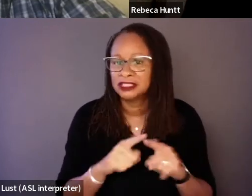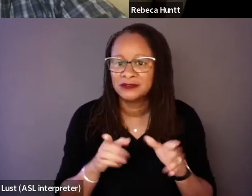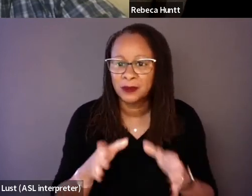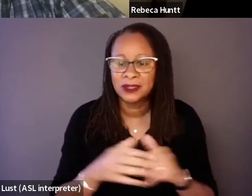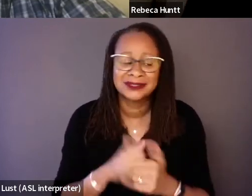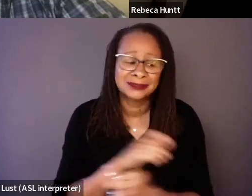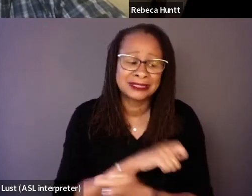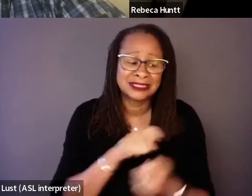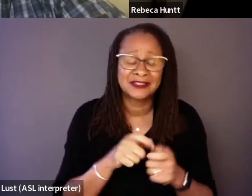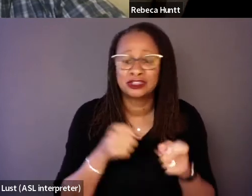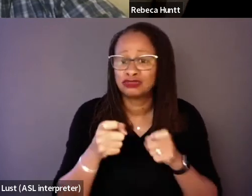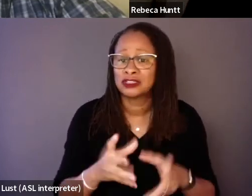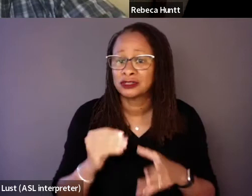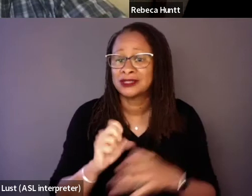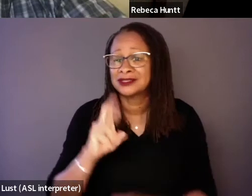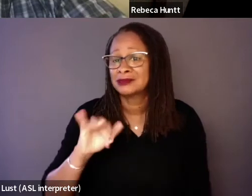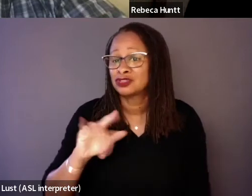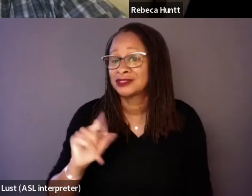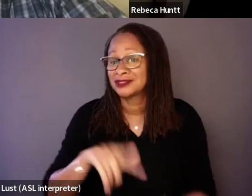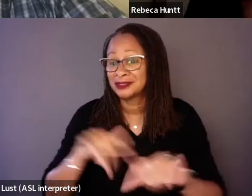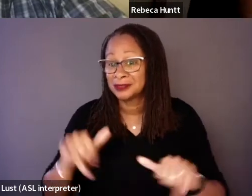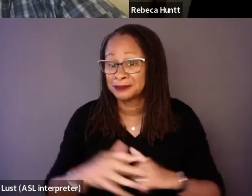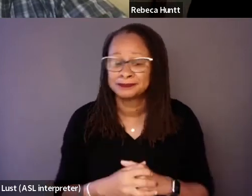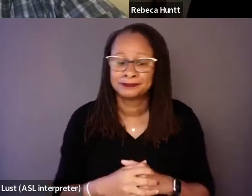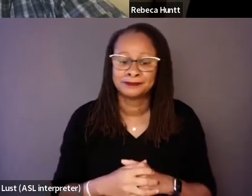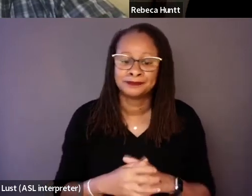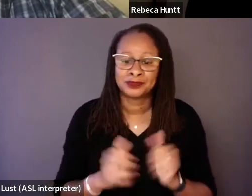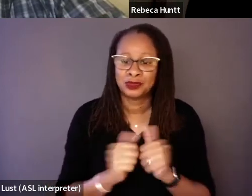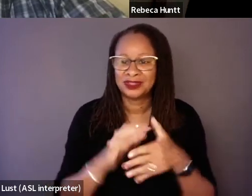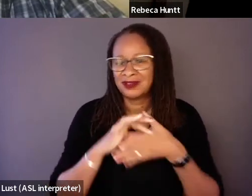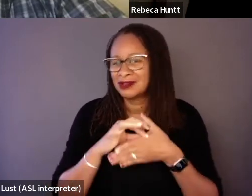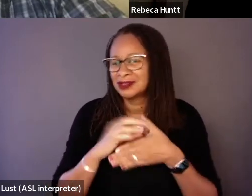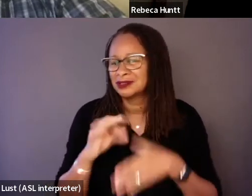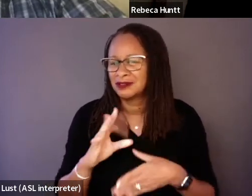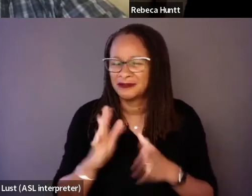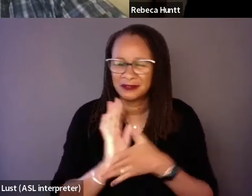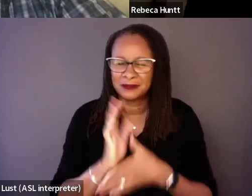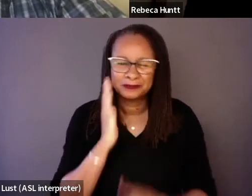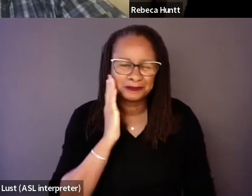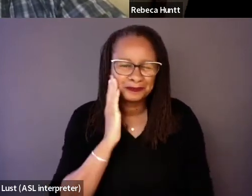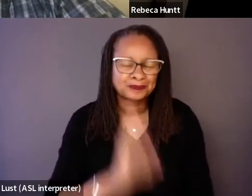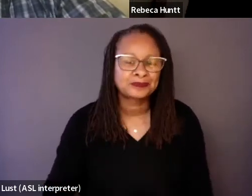subject at the same time in terms of the content of the film. totally.